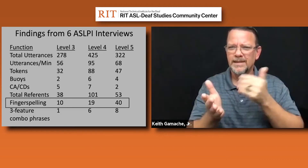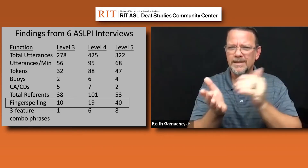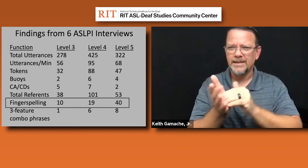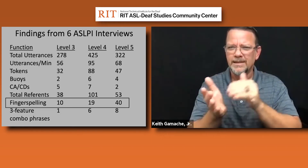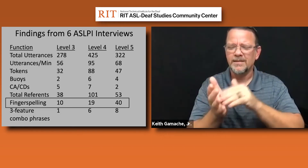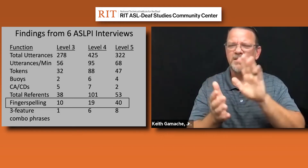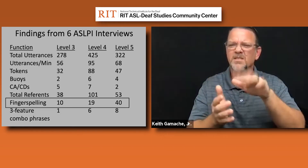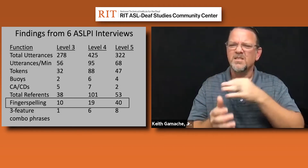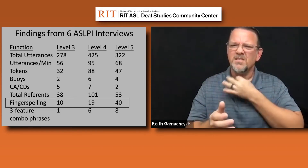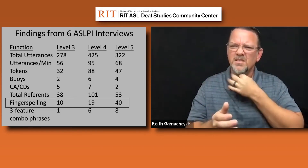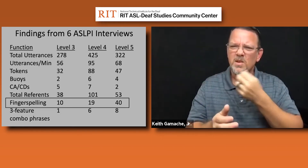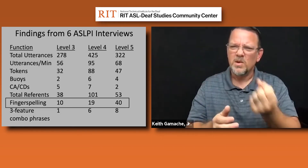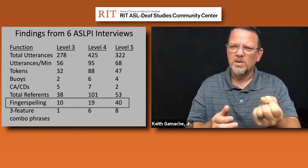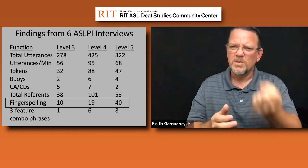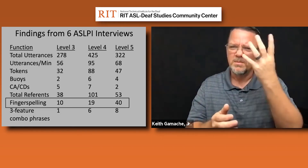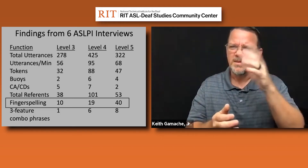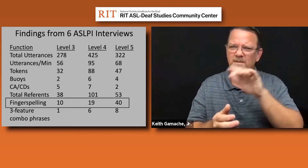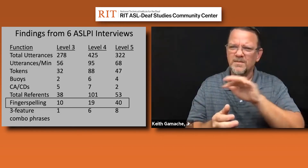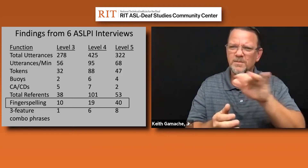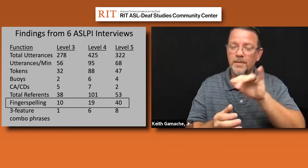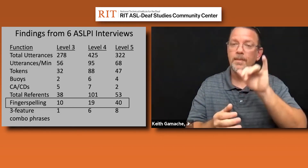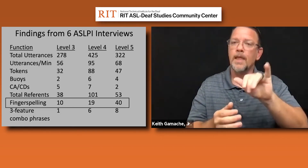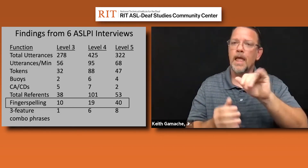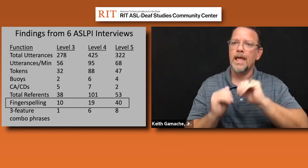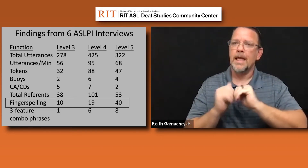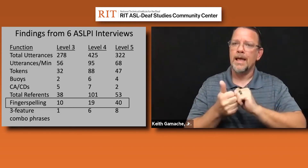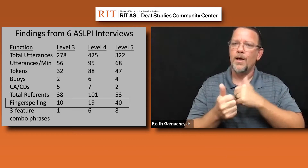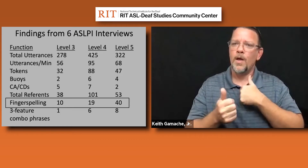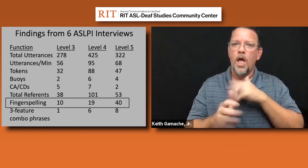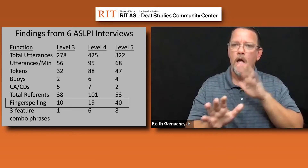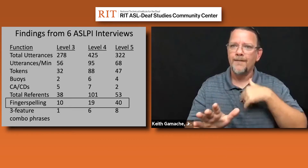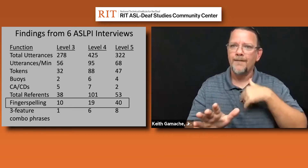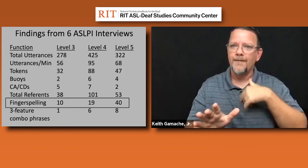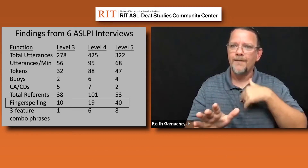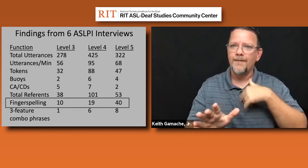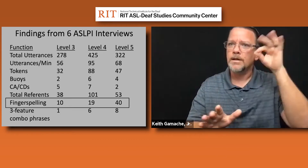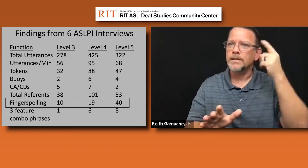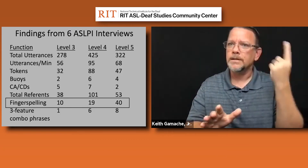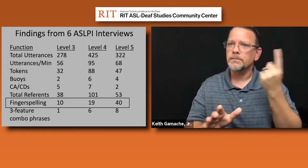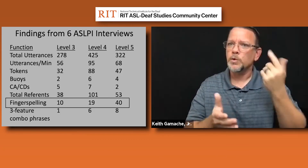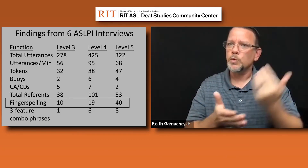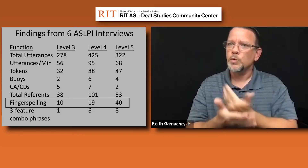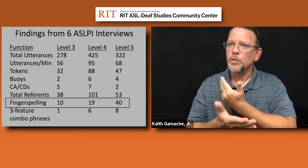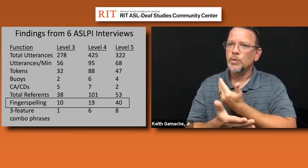which is fingerspelling, so in this ASLPI exam,